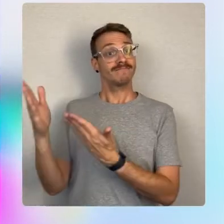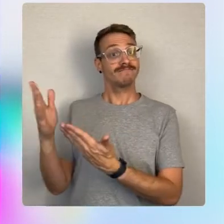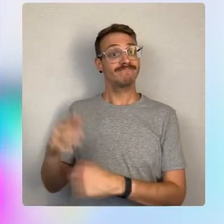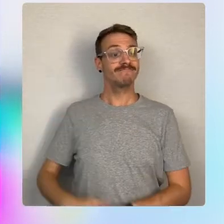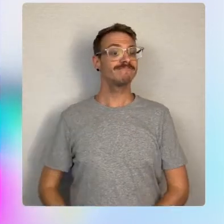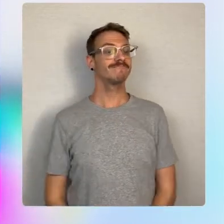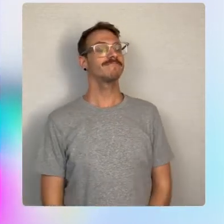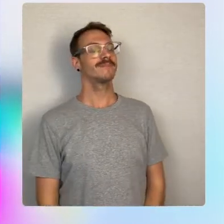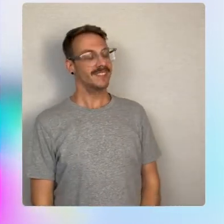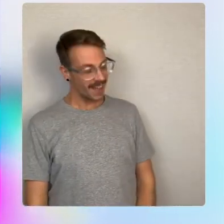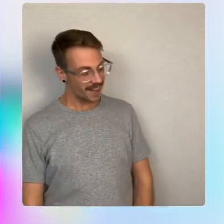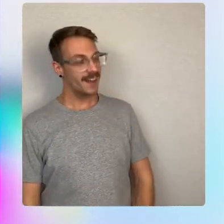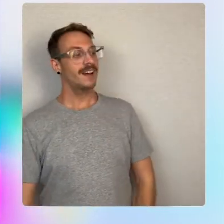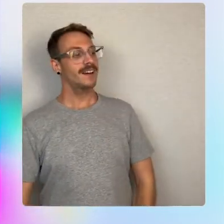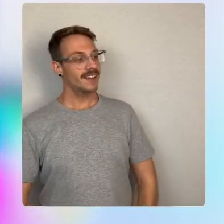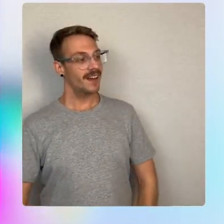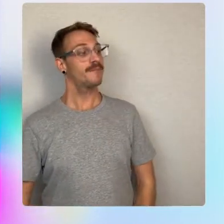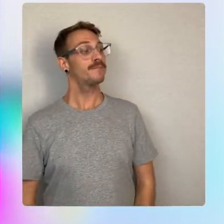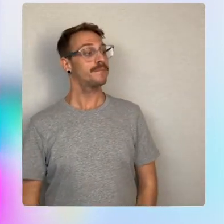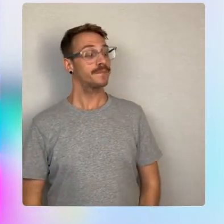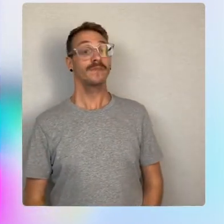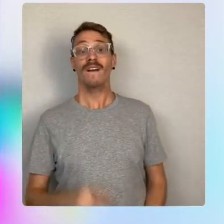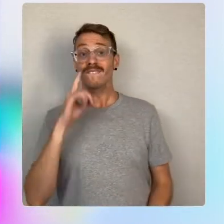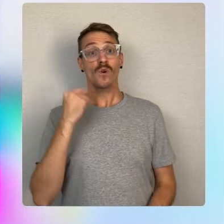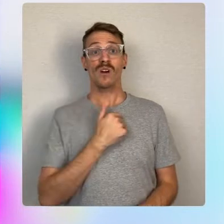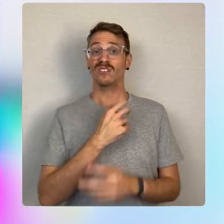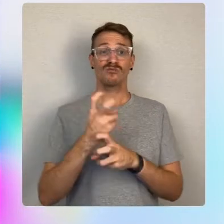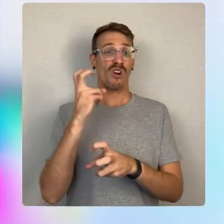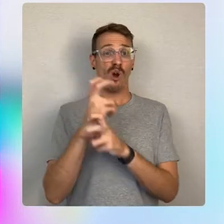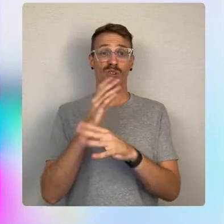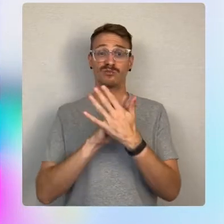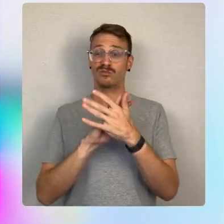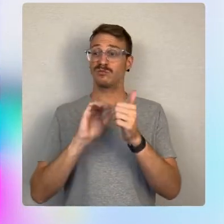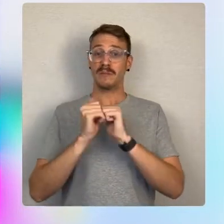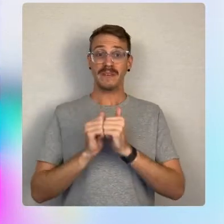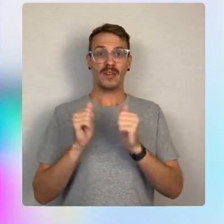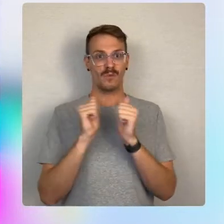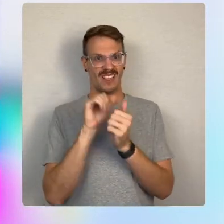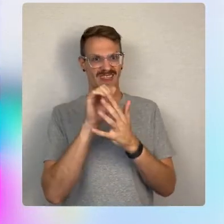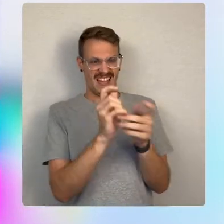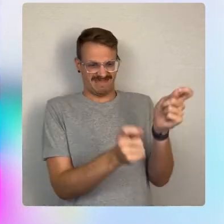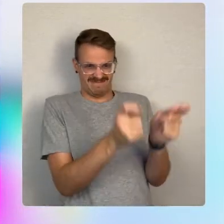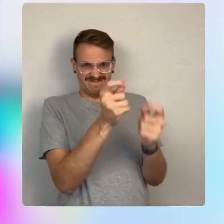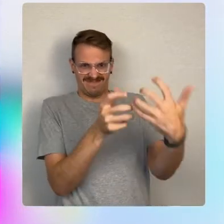Yeah, for us, it's really hard to compete with the customization that's available.